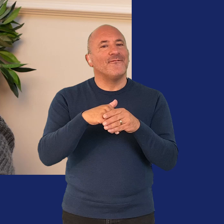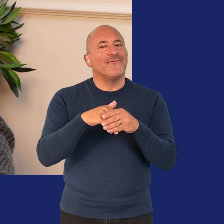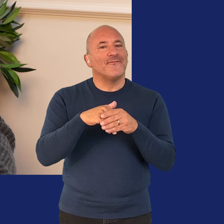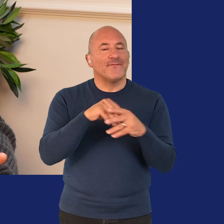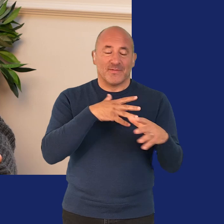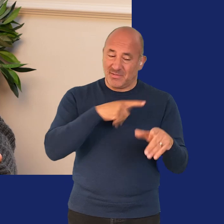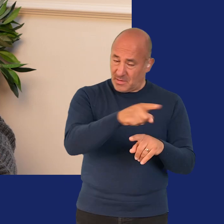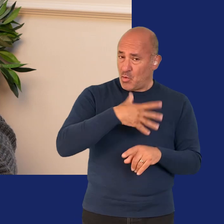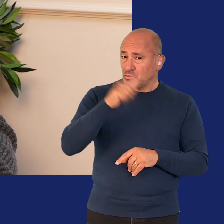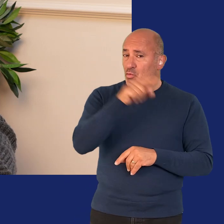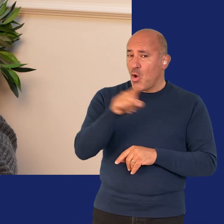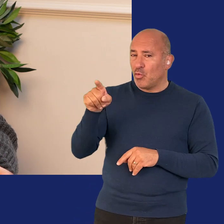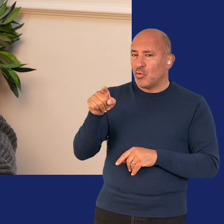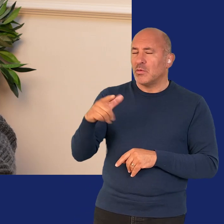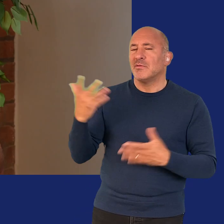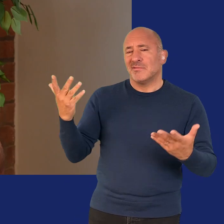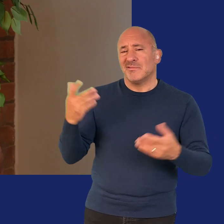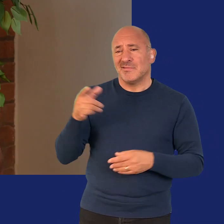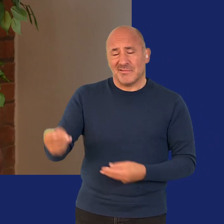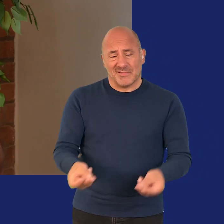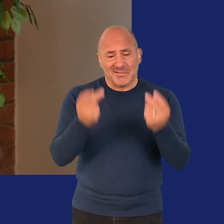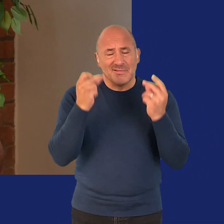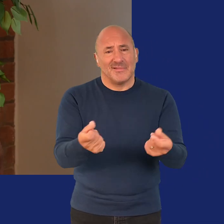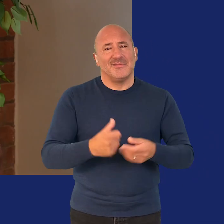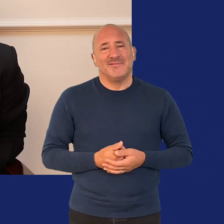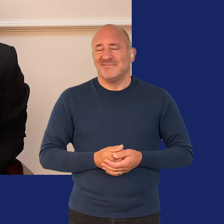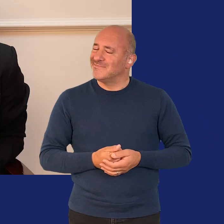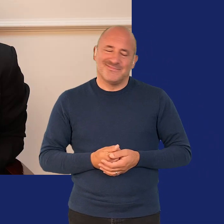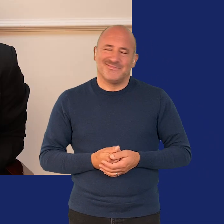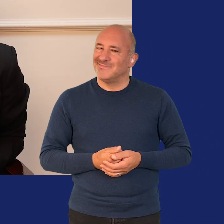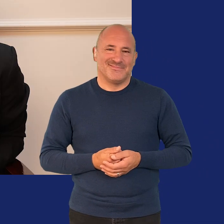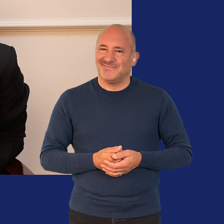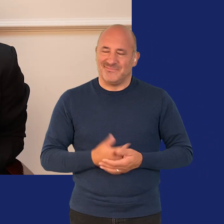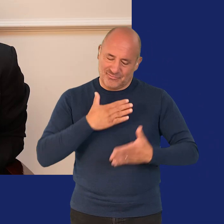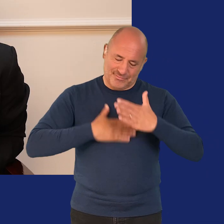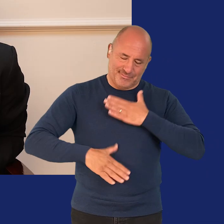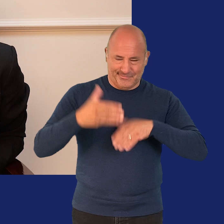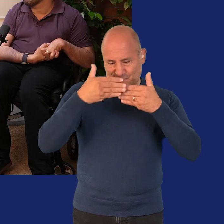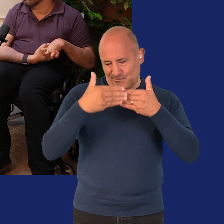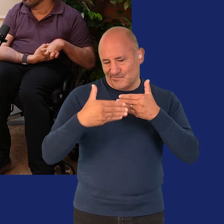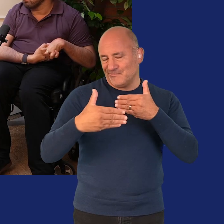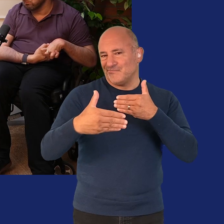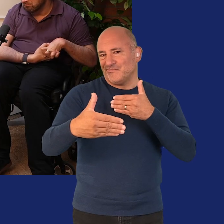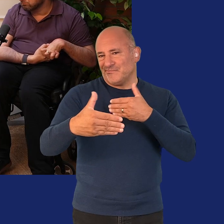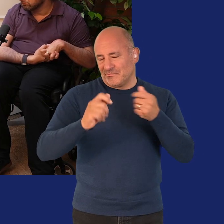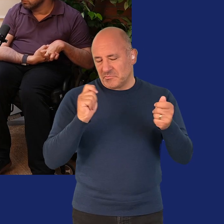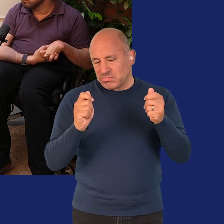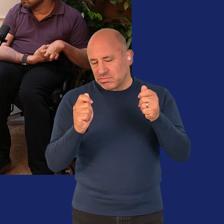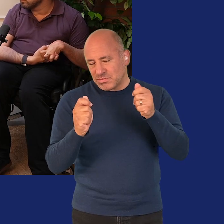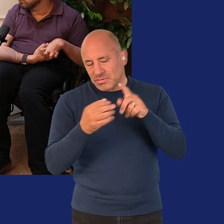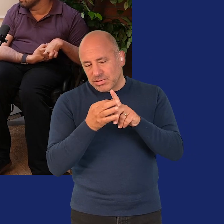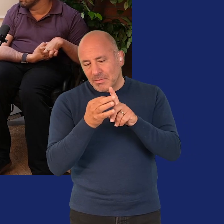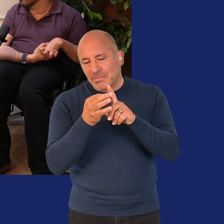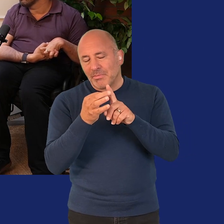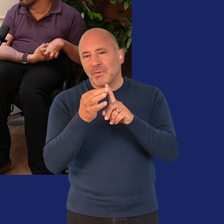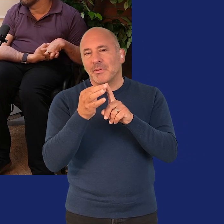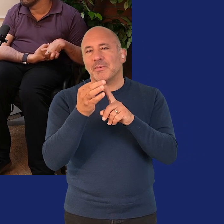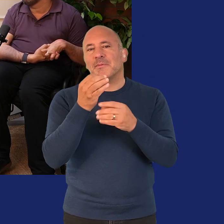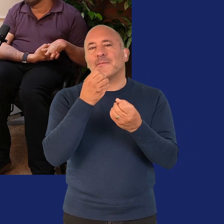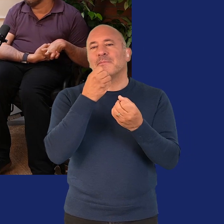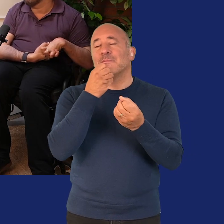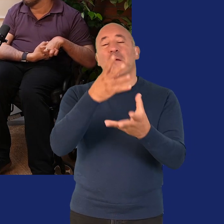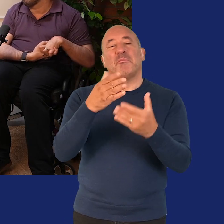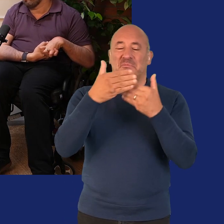their points and also recognizing that they're change to make a